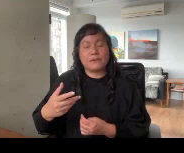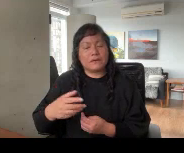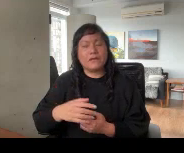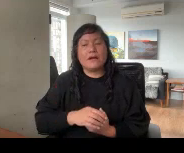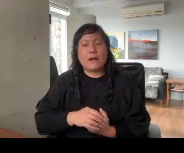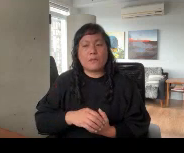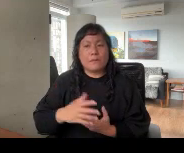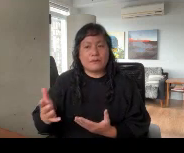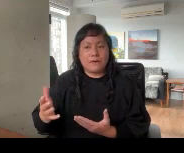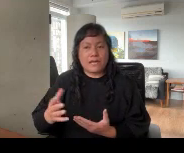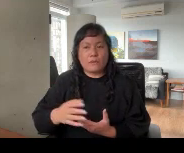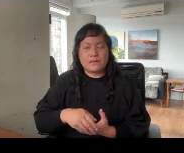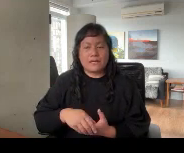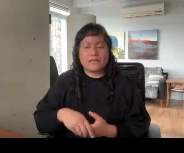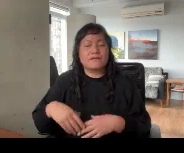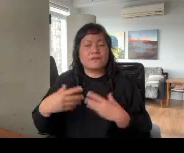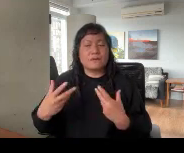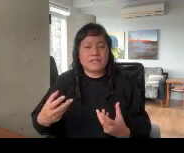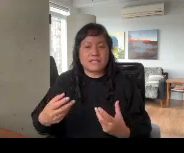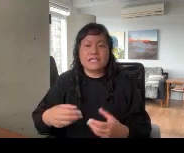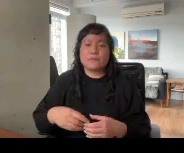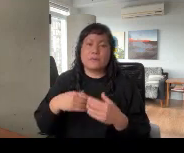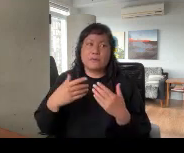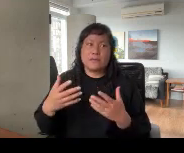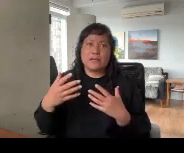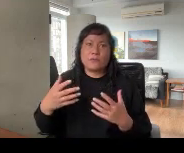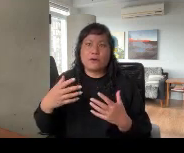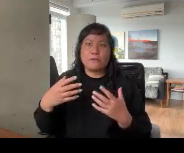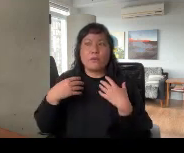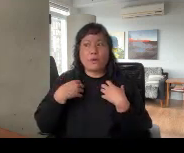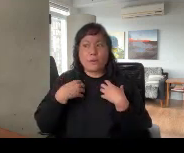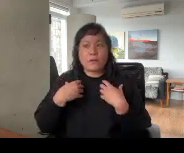people when we were creating websites, even though it's accessible, we were thinking more about what